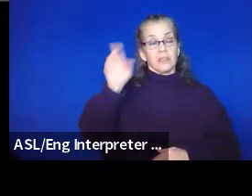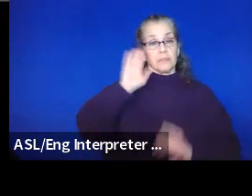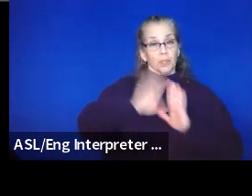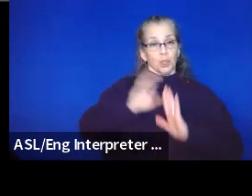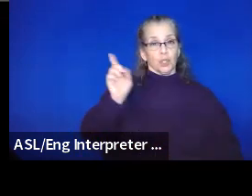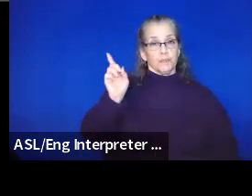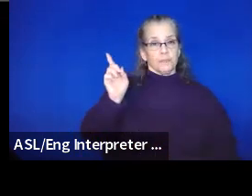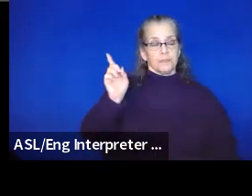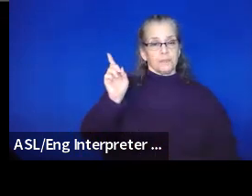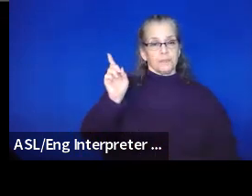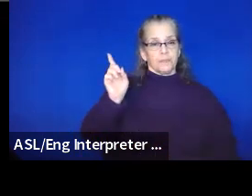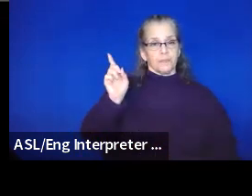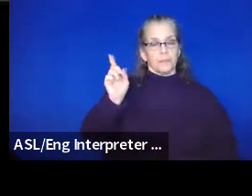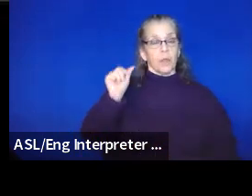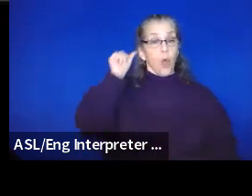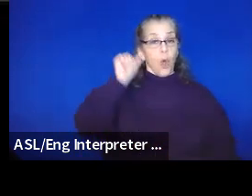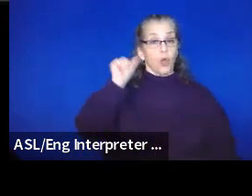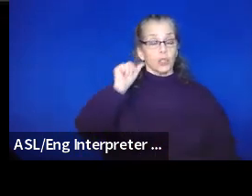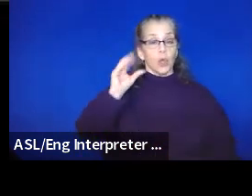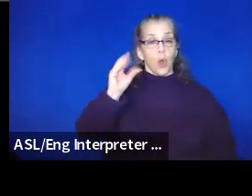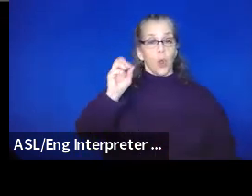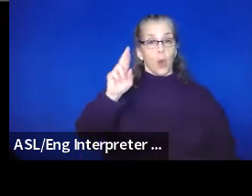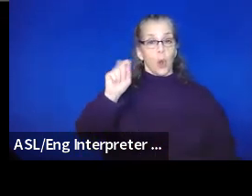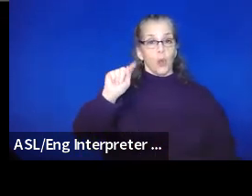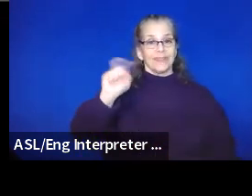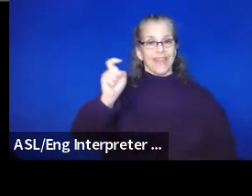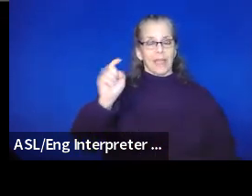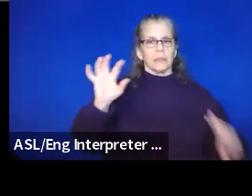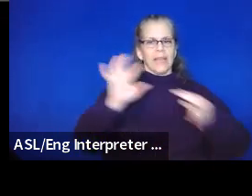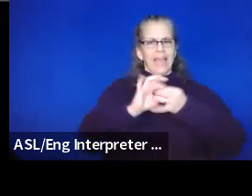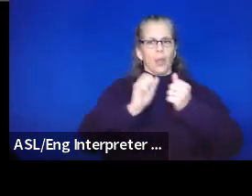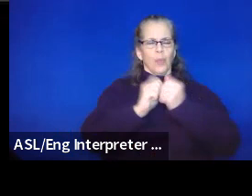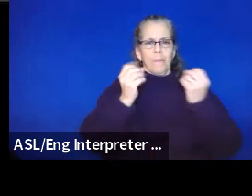auditory cortex has lots of connections to various areas. It's connected to other senses